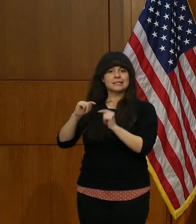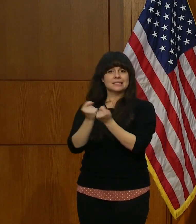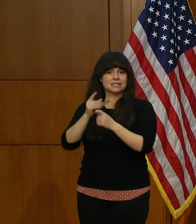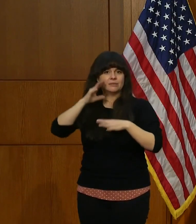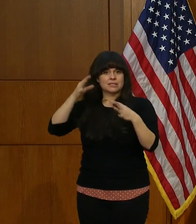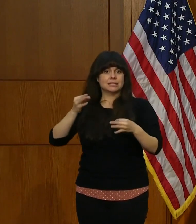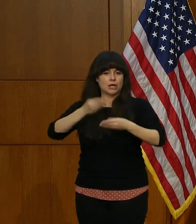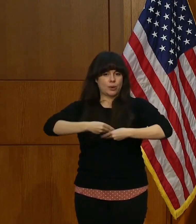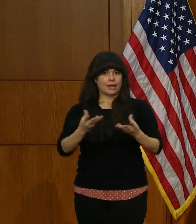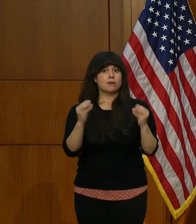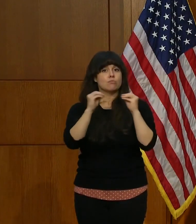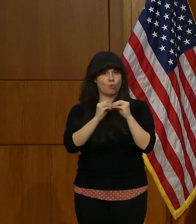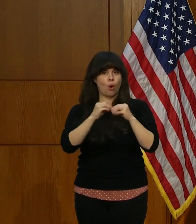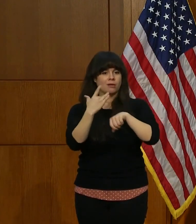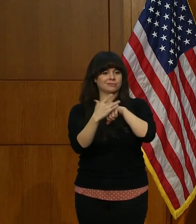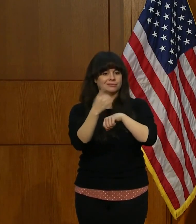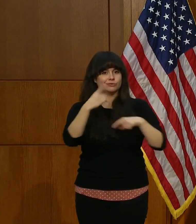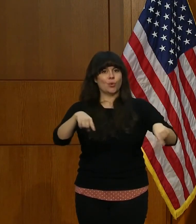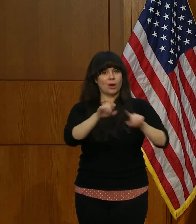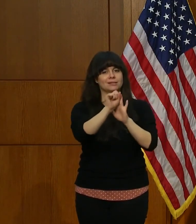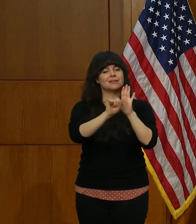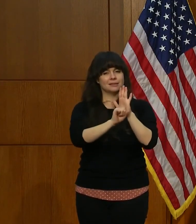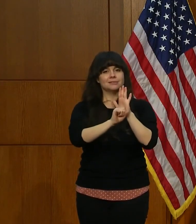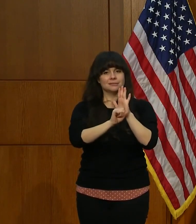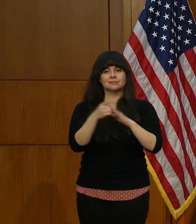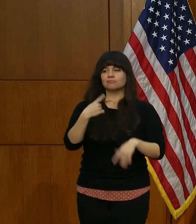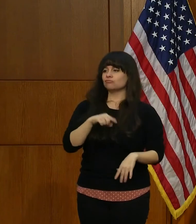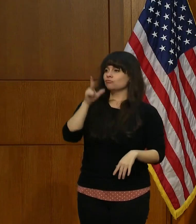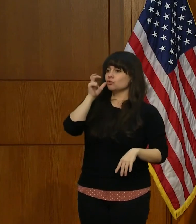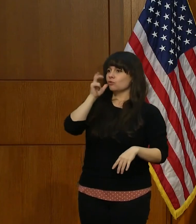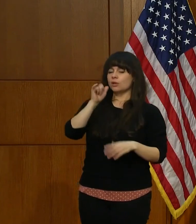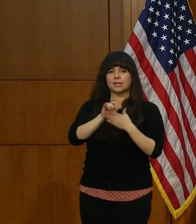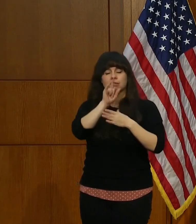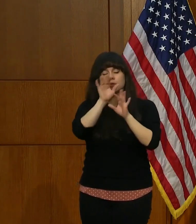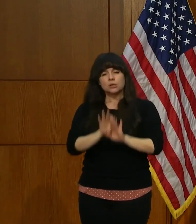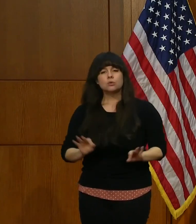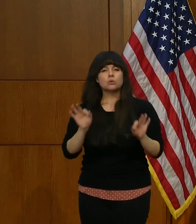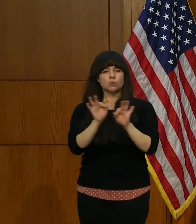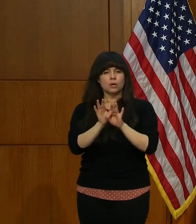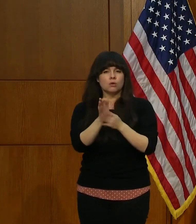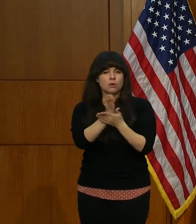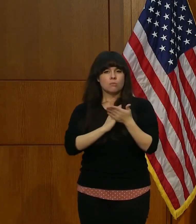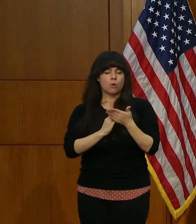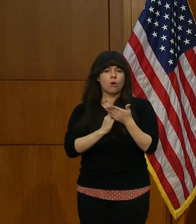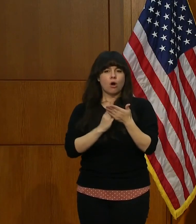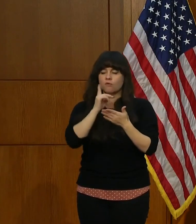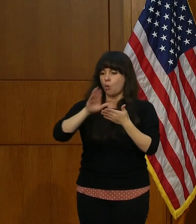MAKING THE DECISION TO ALLOCATE MORE DOSES TO THE STATES. AND